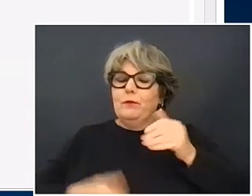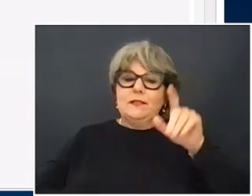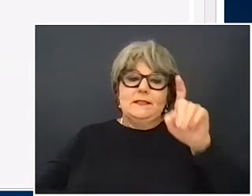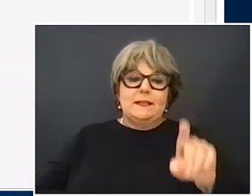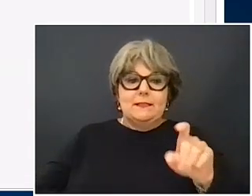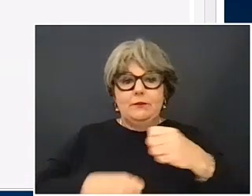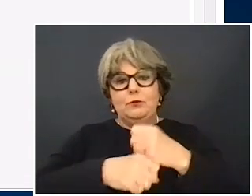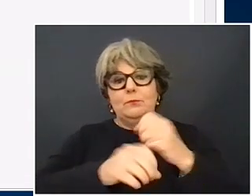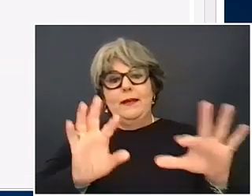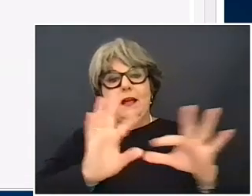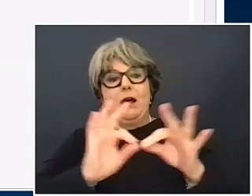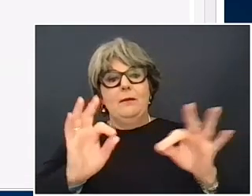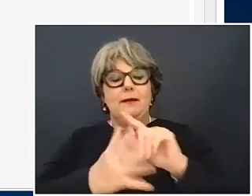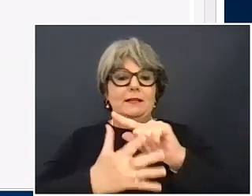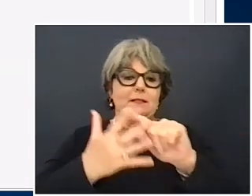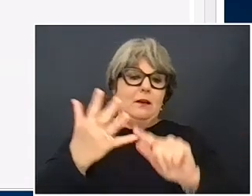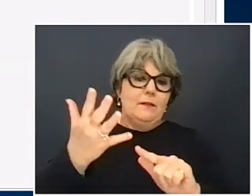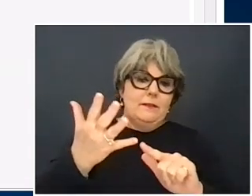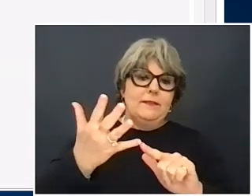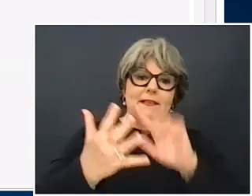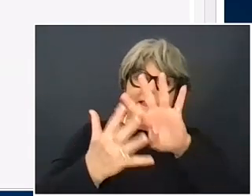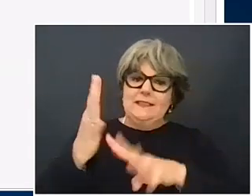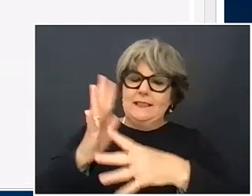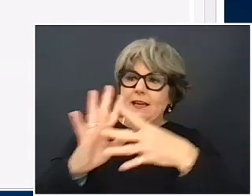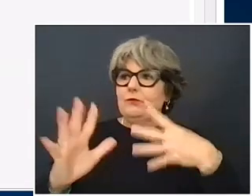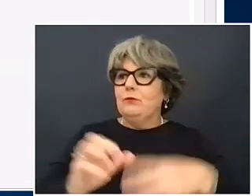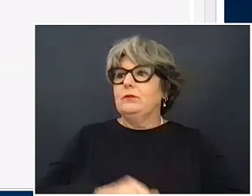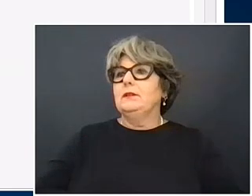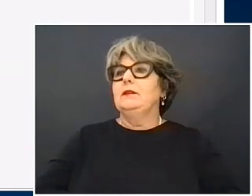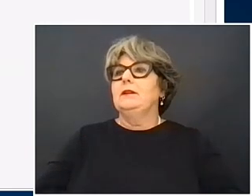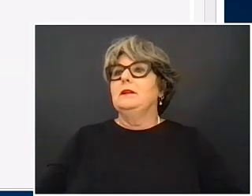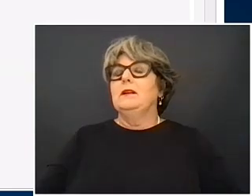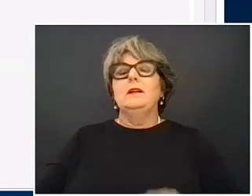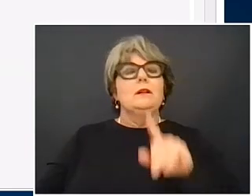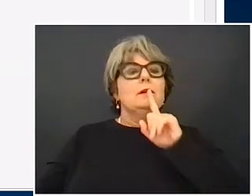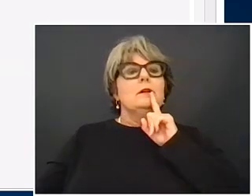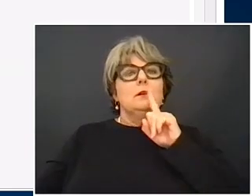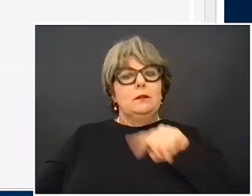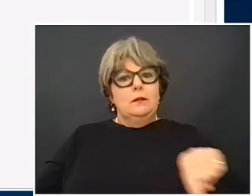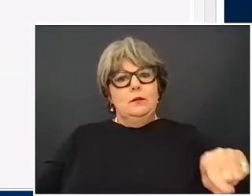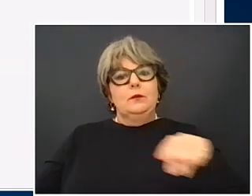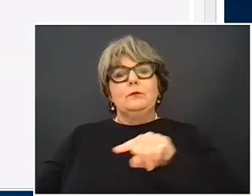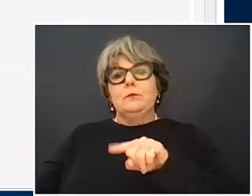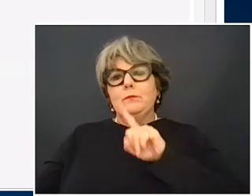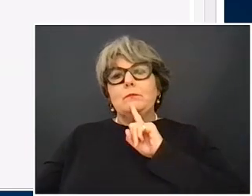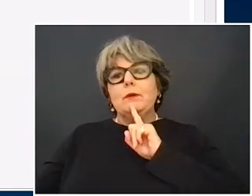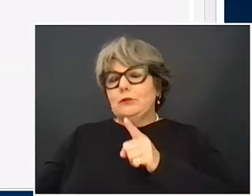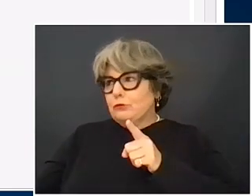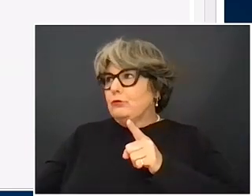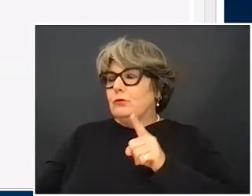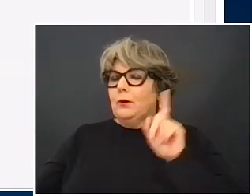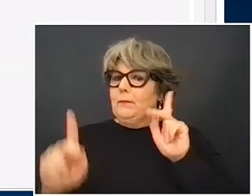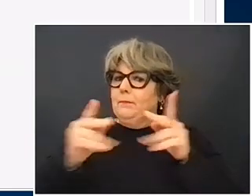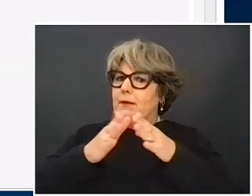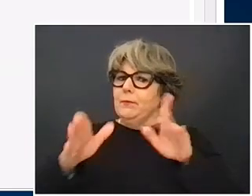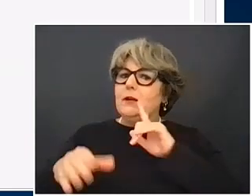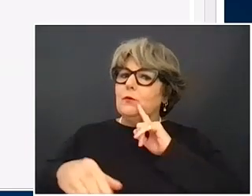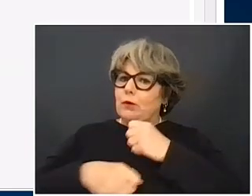NACIQI commenting schedule. So in order to make sure that the public can actually make a meaningful comment,